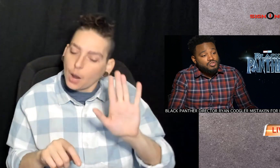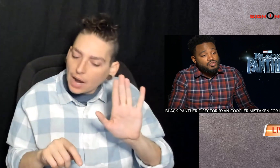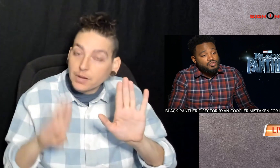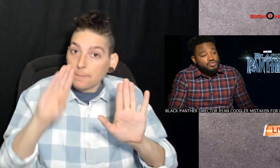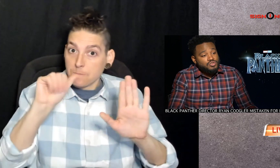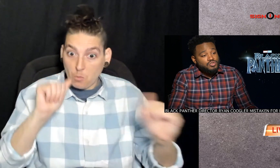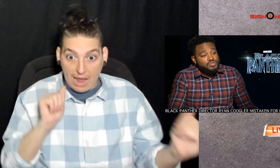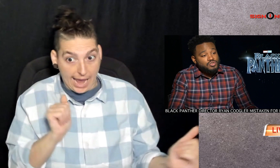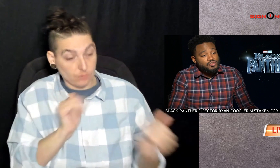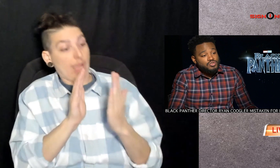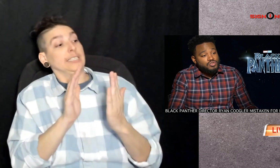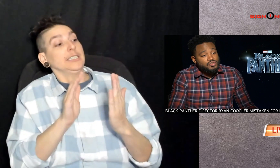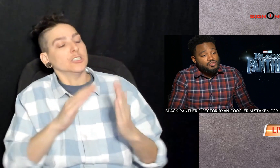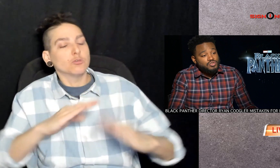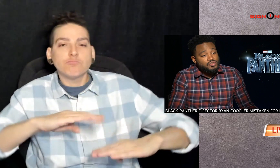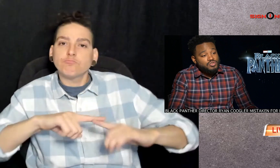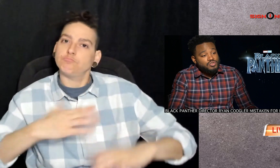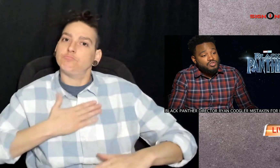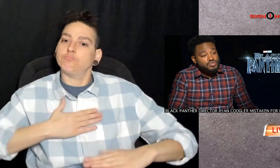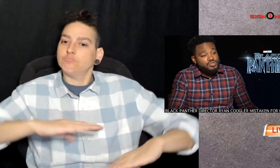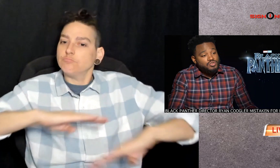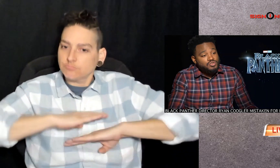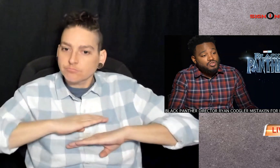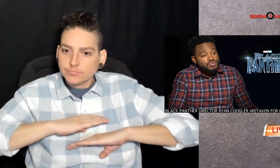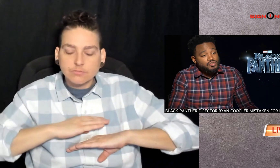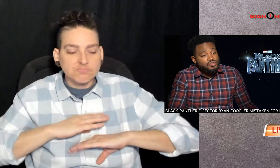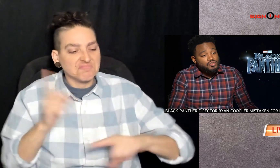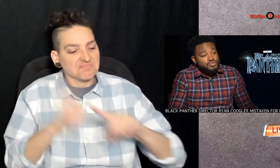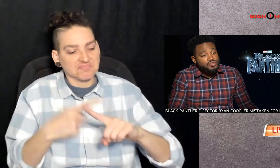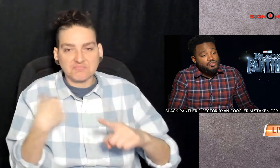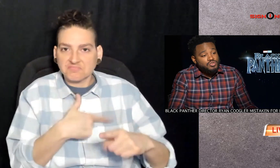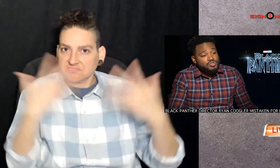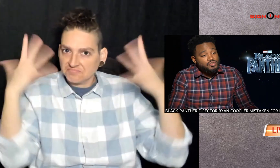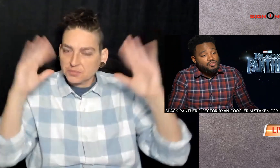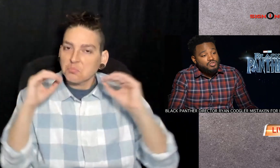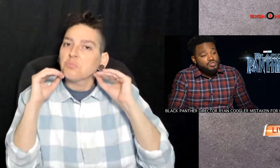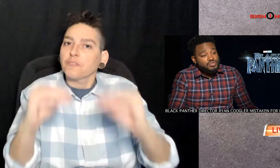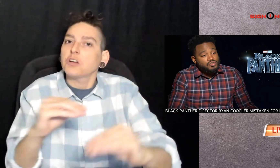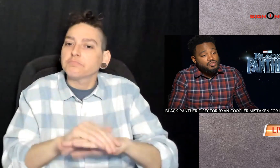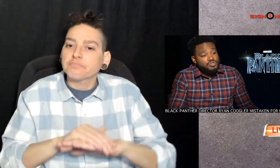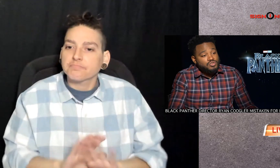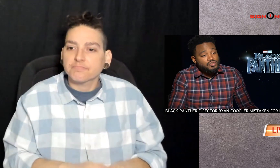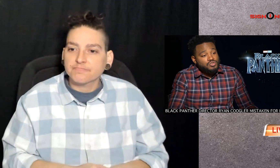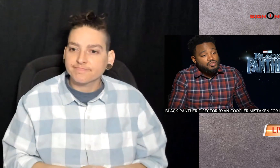should never have happened however Bank of America addressed it to my satisfaction and